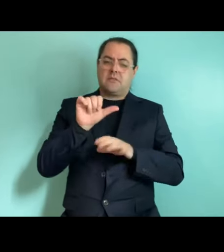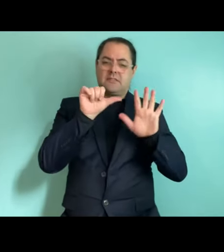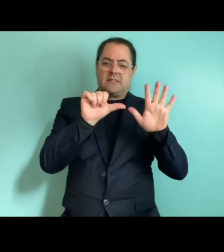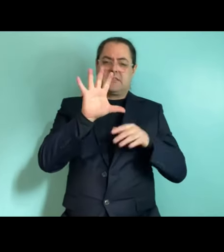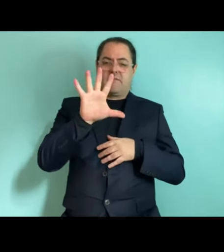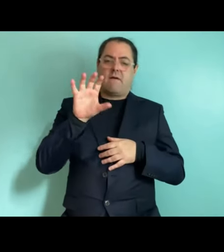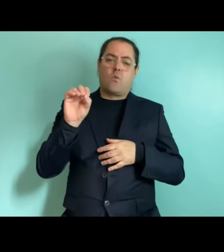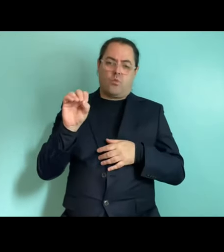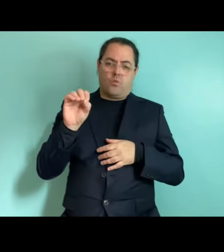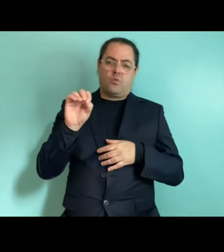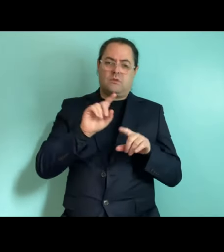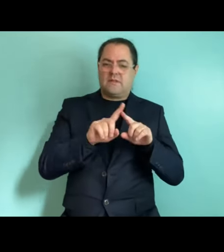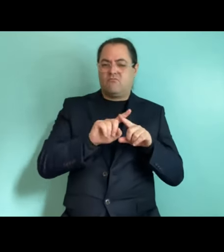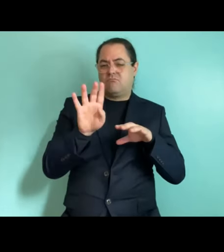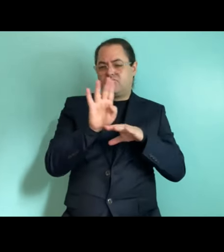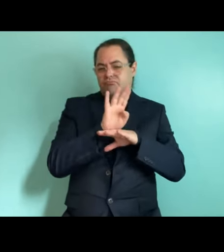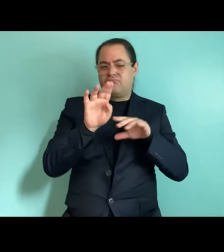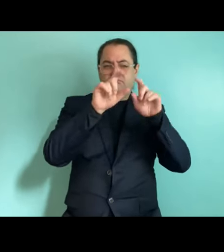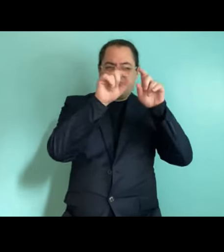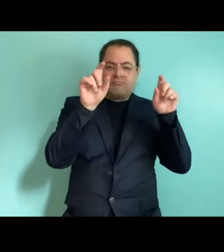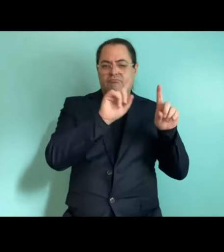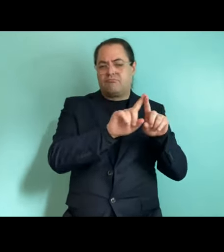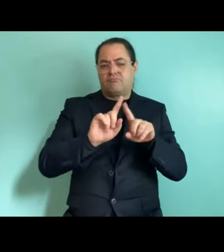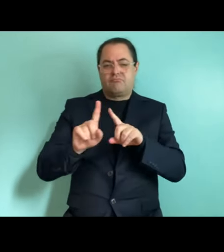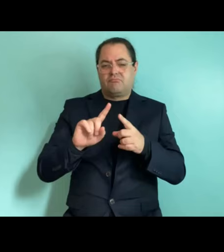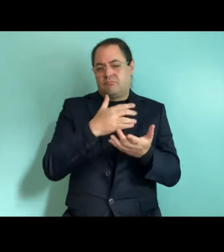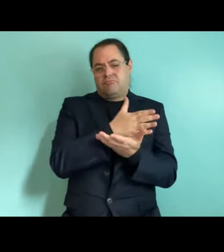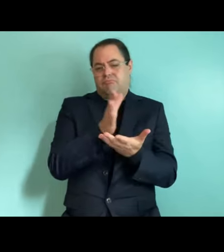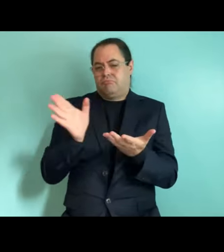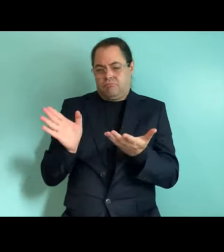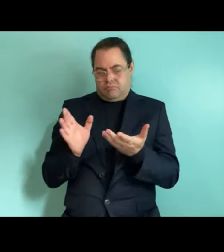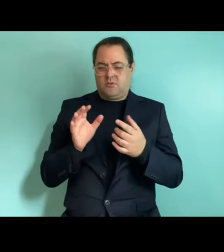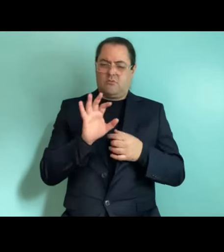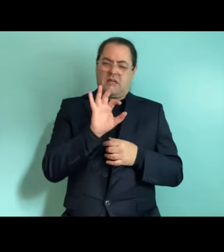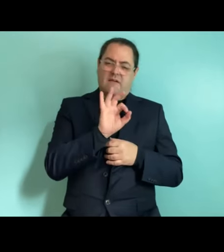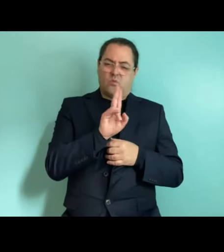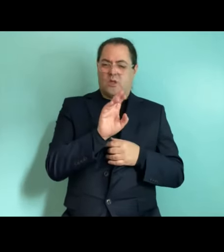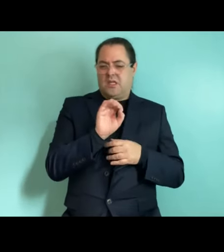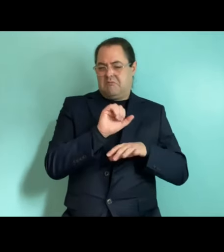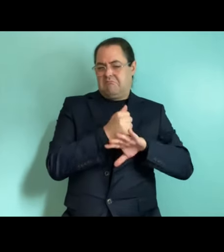12:11:46 So look at that's what I can say about the definition of began the employers.